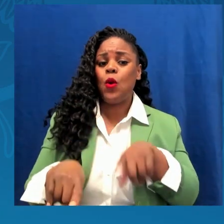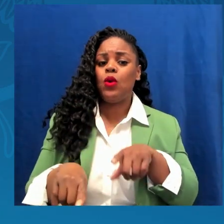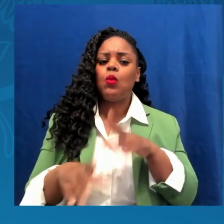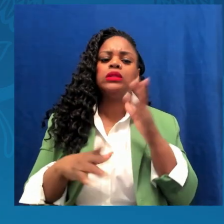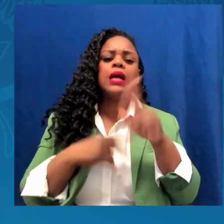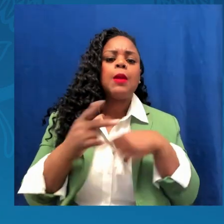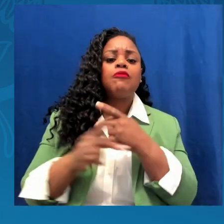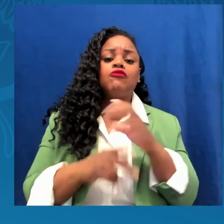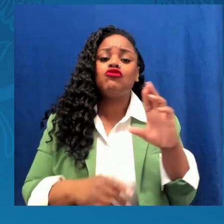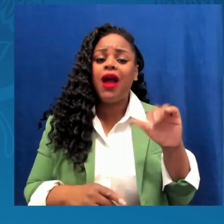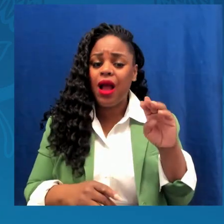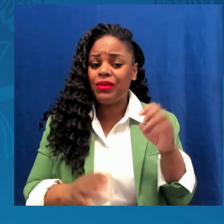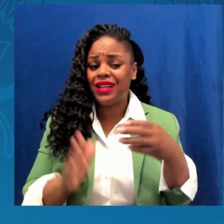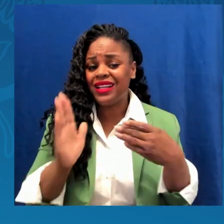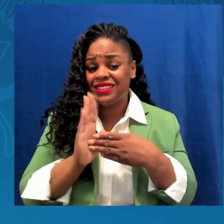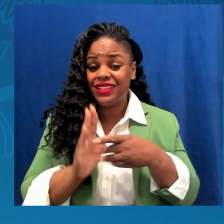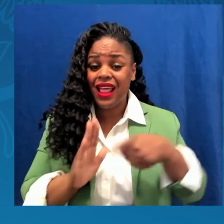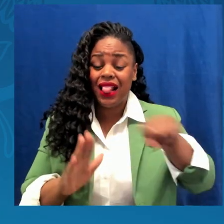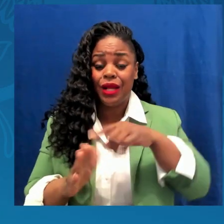Today, one year after the attack,